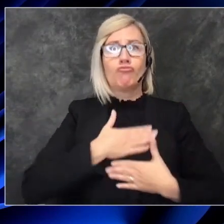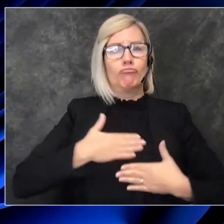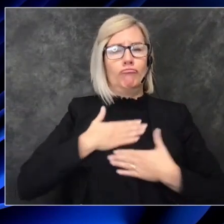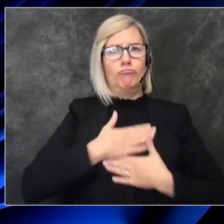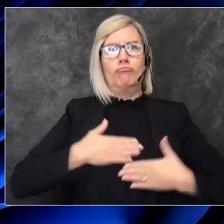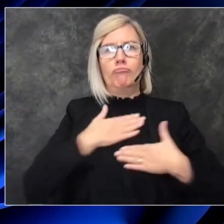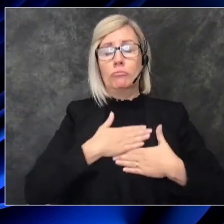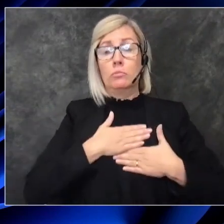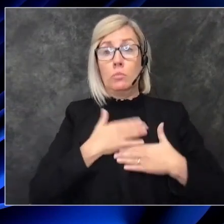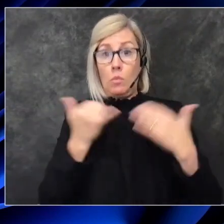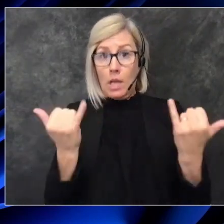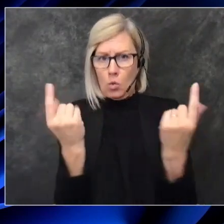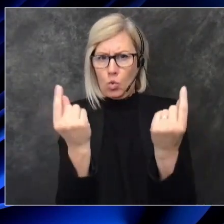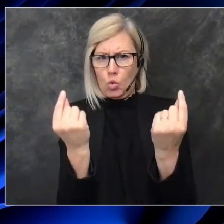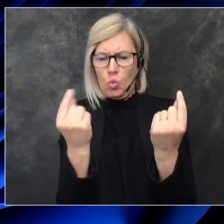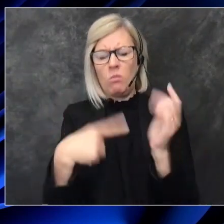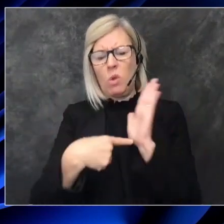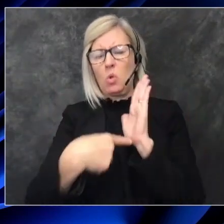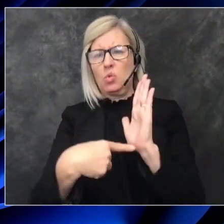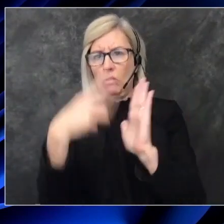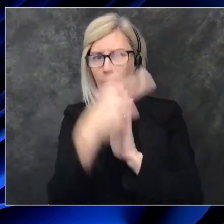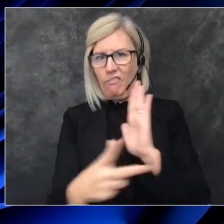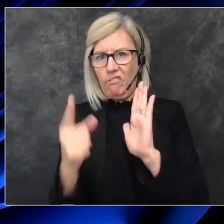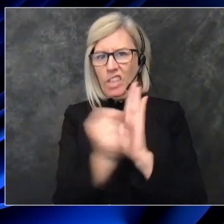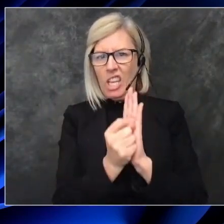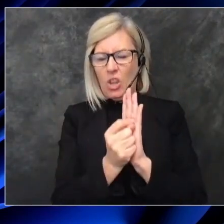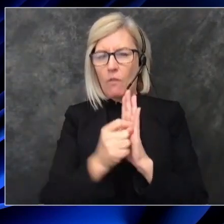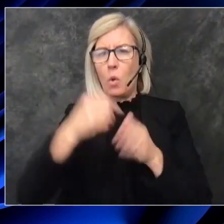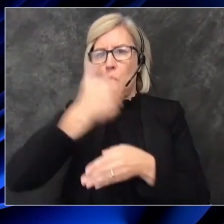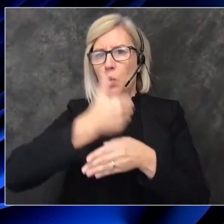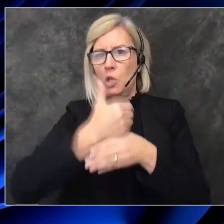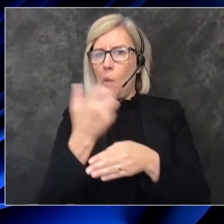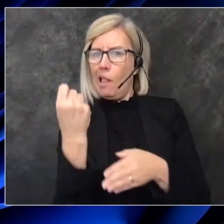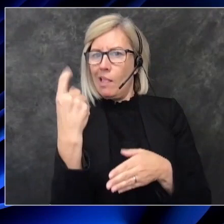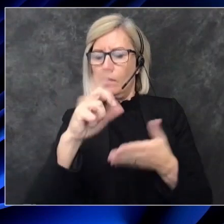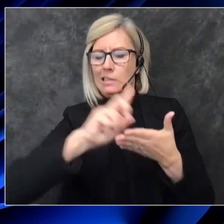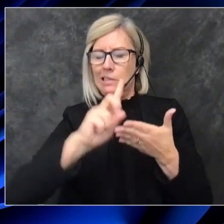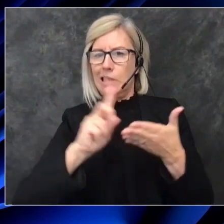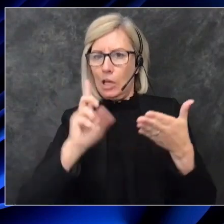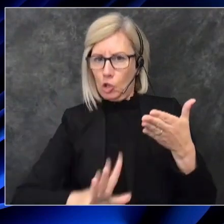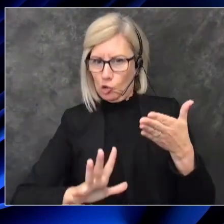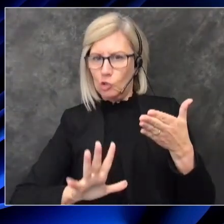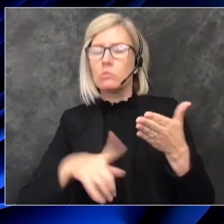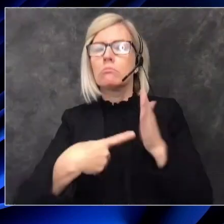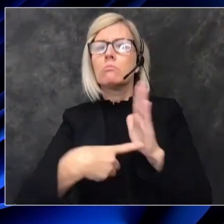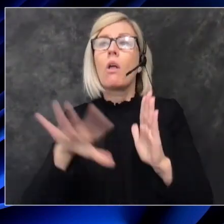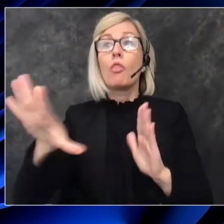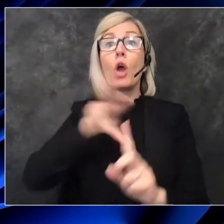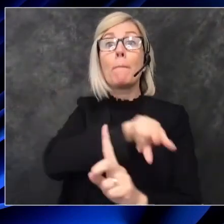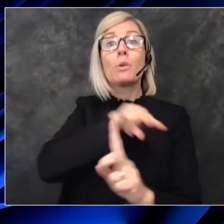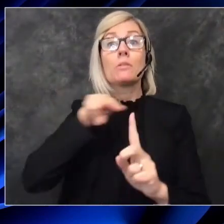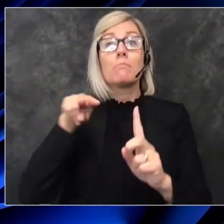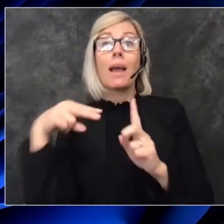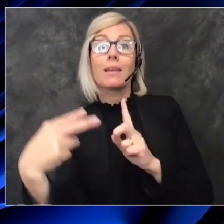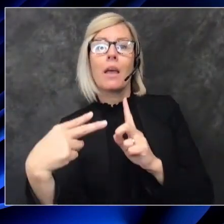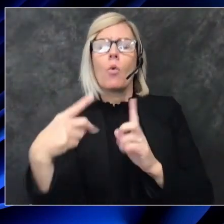is play a video of those Windows 11 designers to get their perspective of what it was like. To go through and make this most